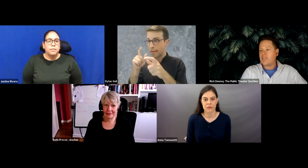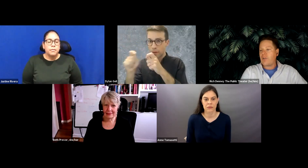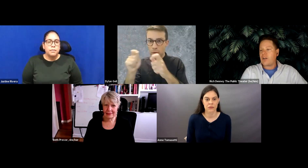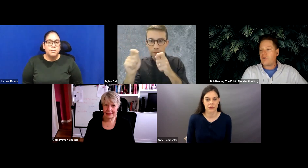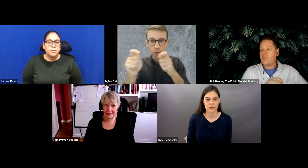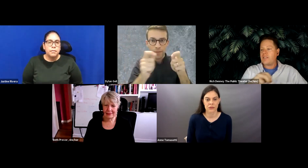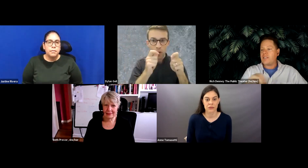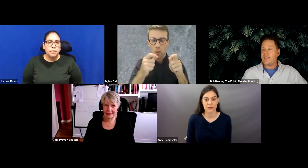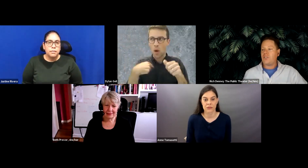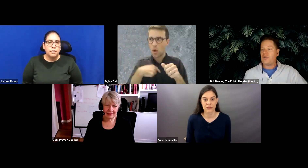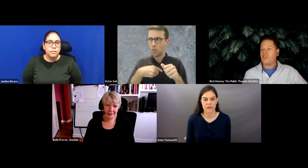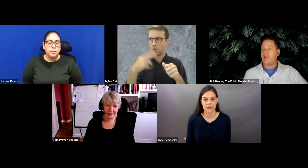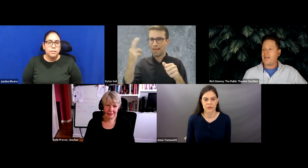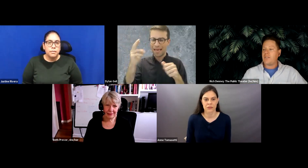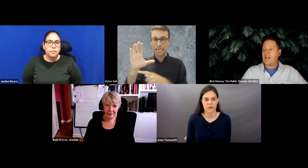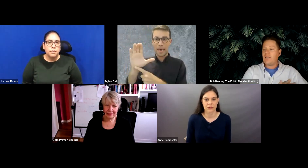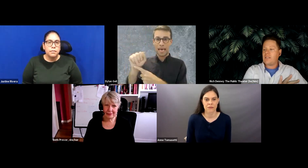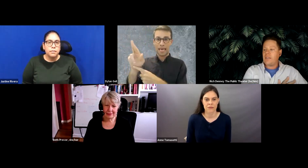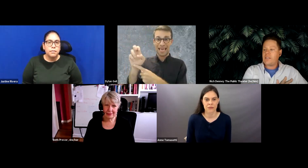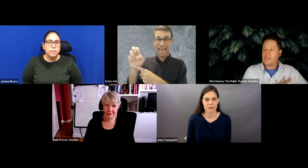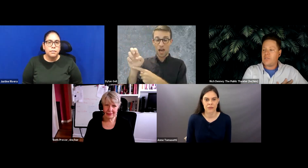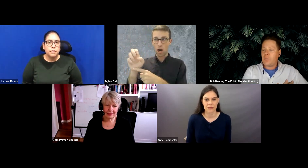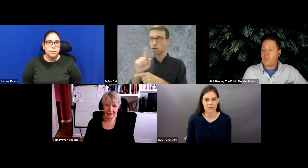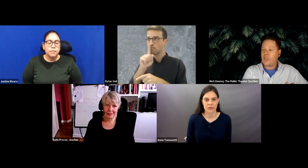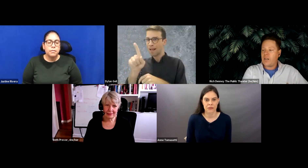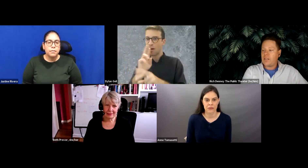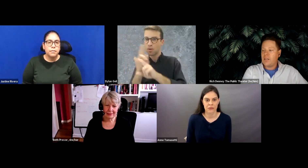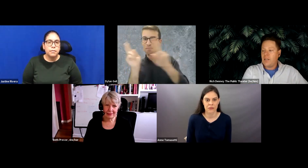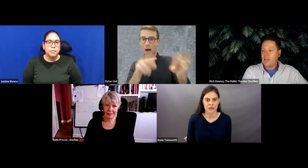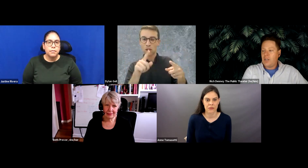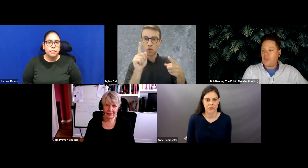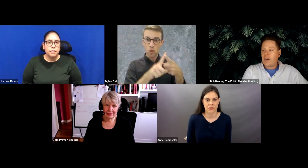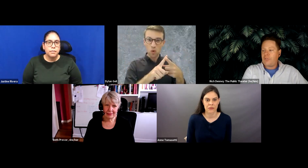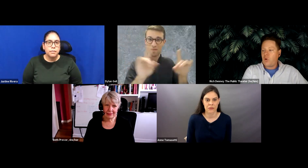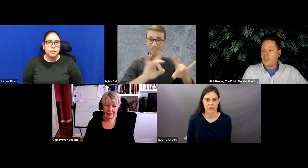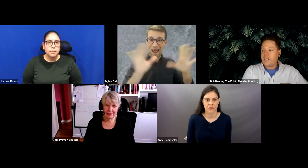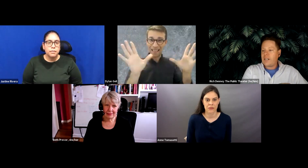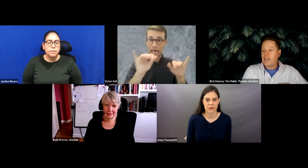as a radical response to institutionalized violence and the systems that perpetuate it." Created from quarantine and